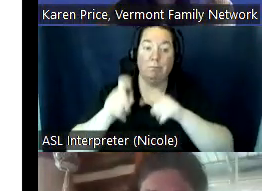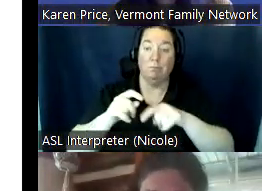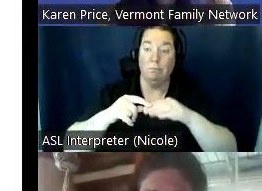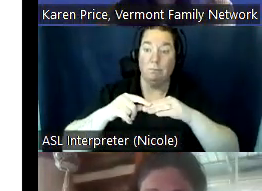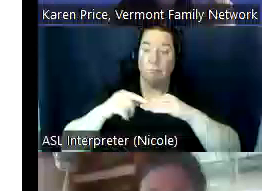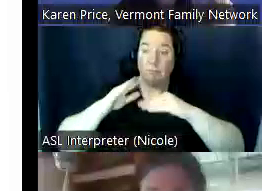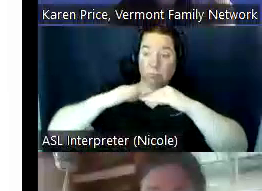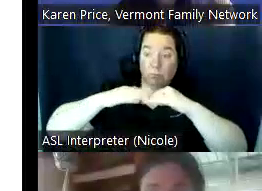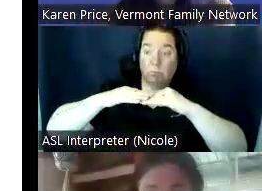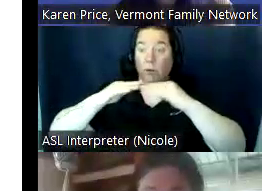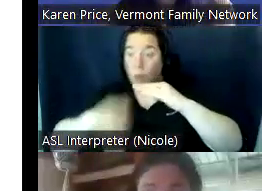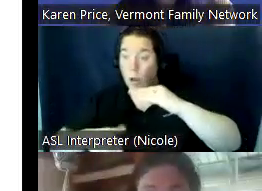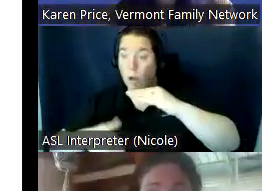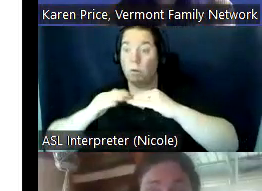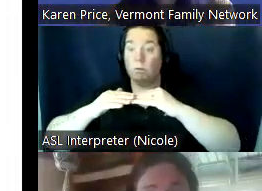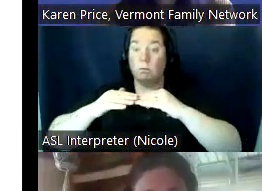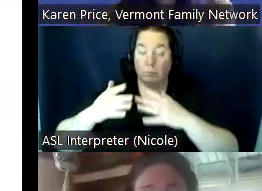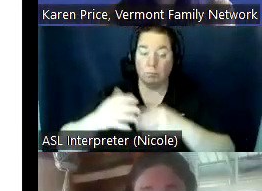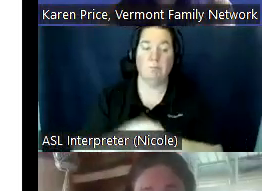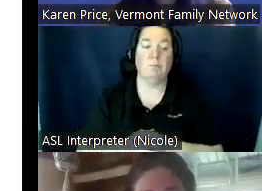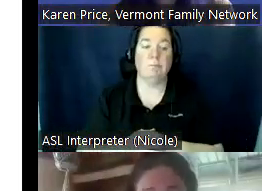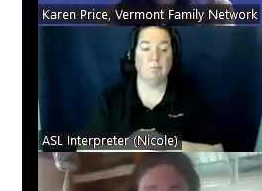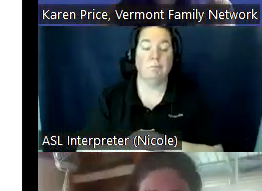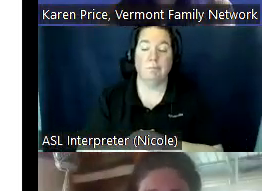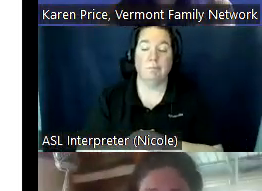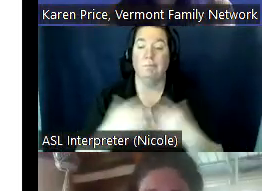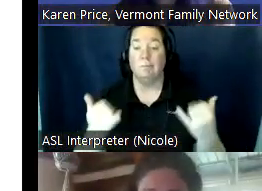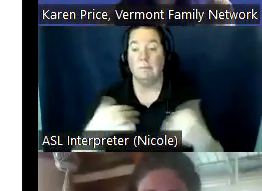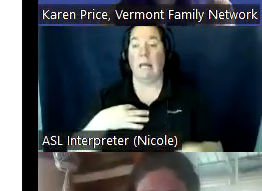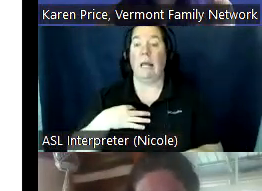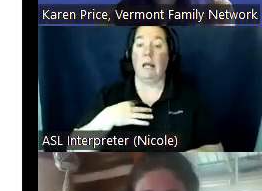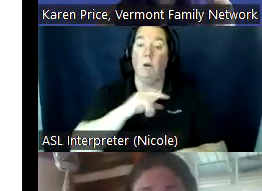percentile. Historically and in our current world, to be eligible for special education, that's where